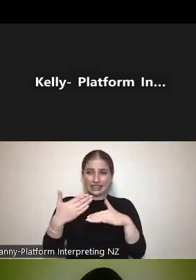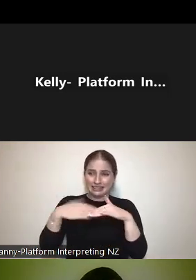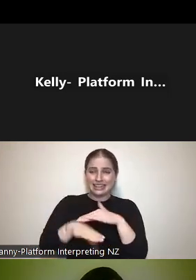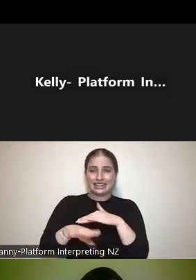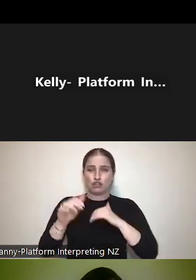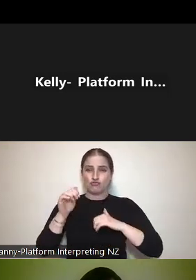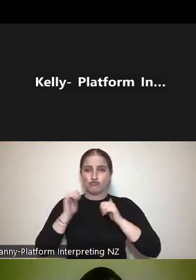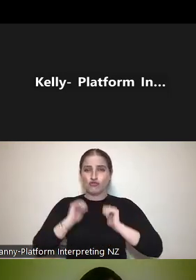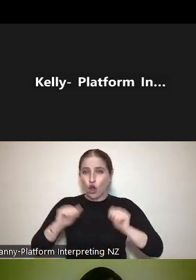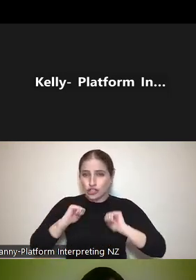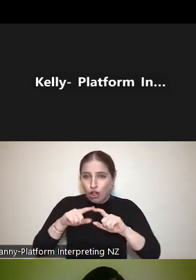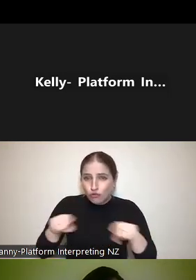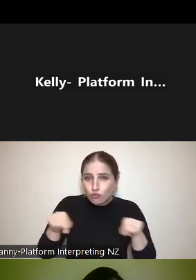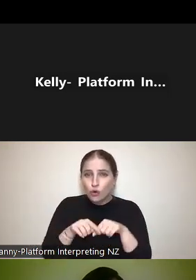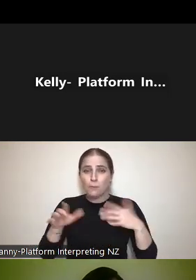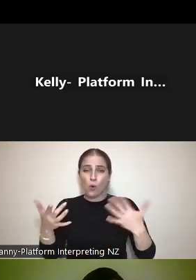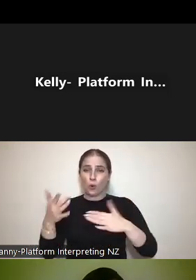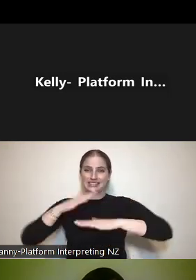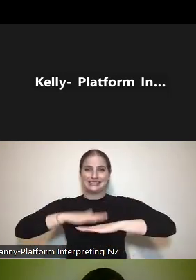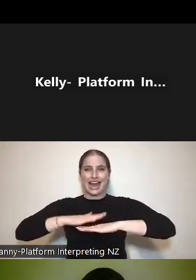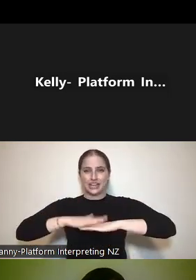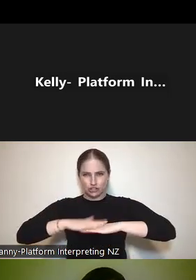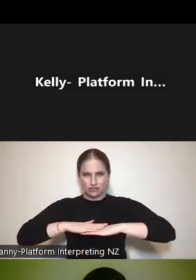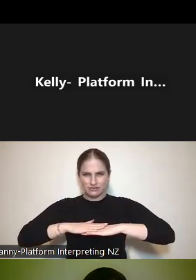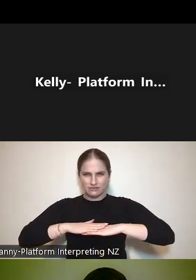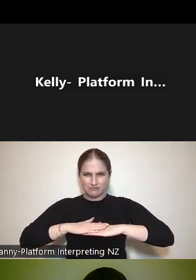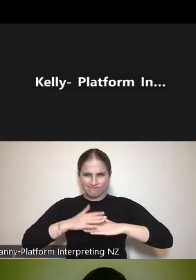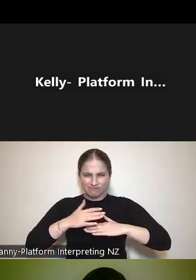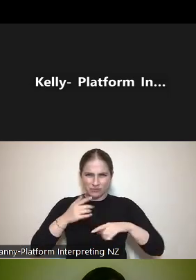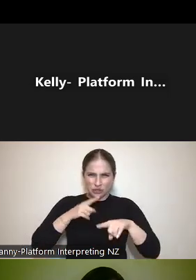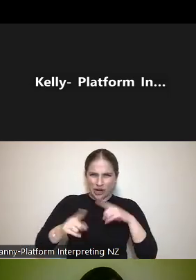stage. Finding out who is in your corner can be really important.